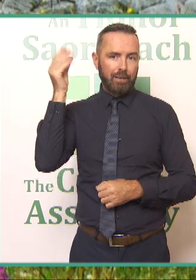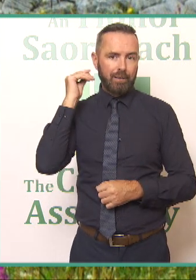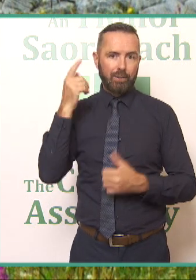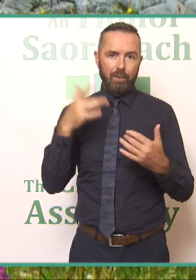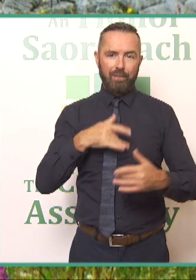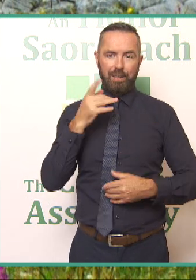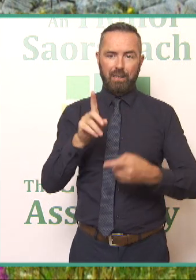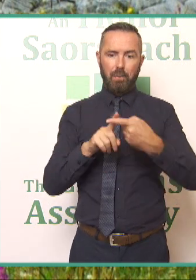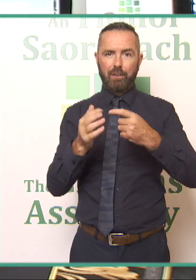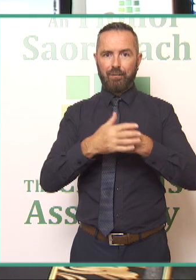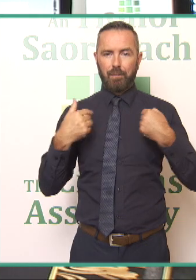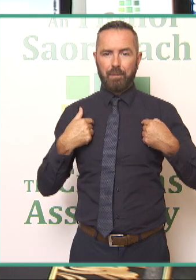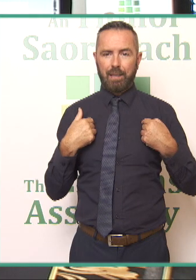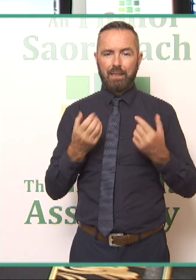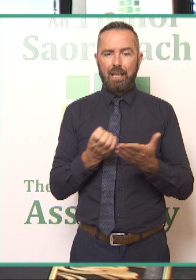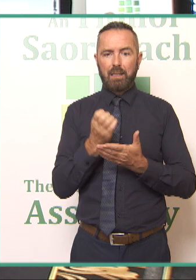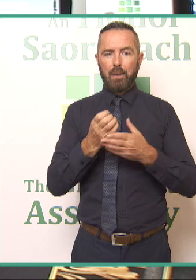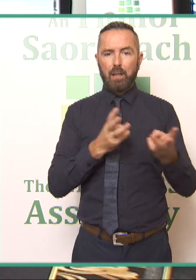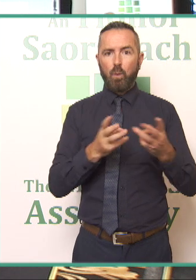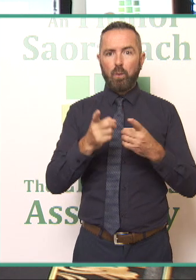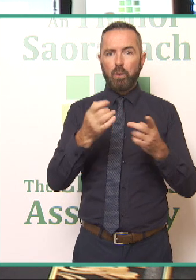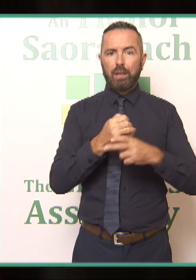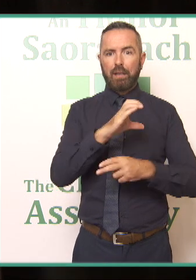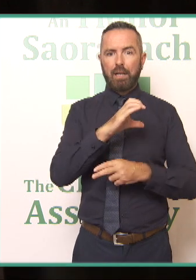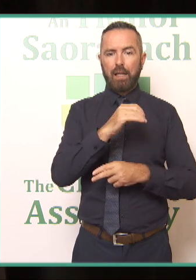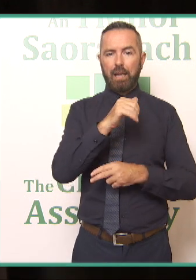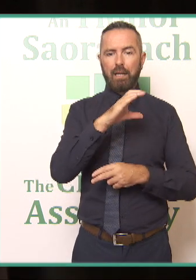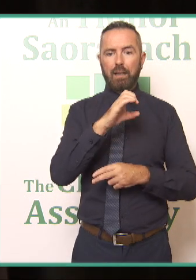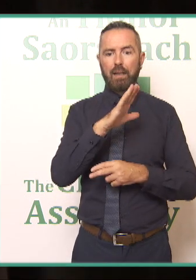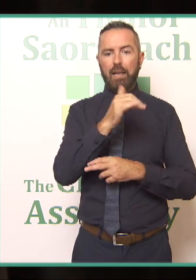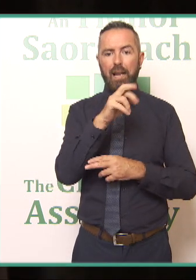um to explaining the work that we do in Claire and the work that we do there in clearing Galway